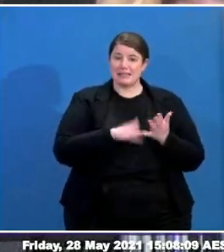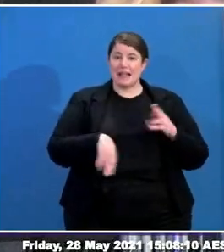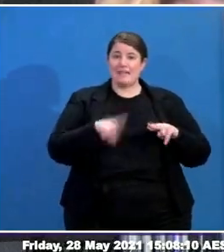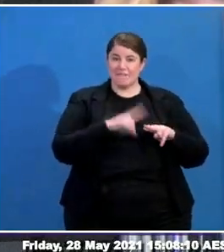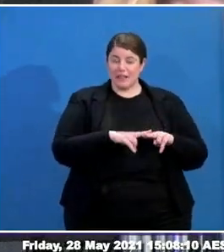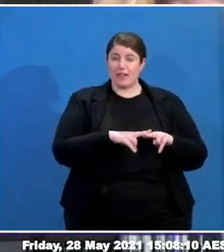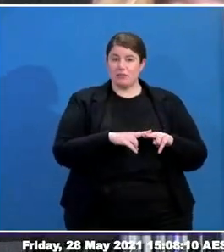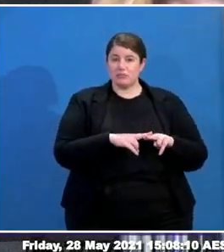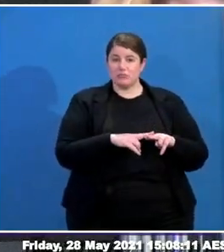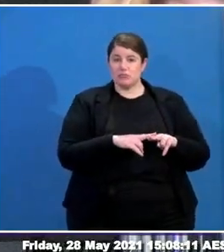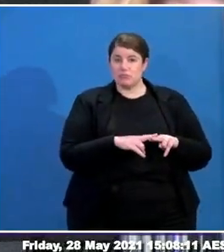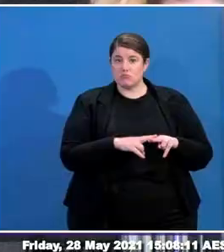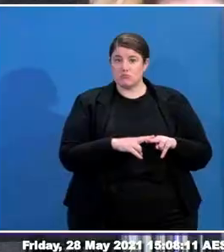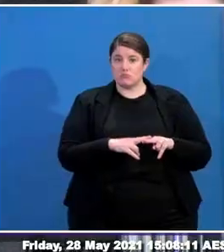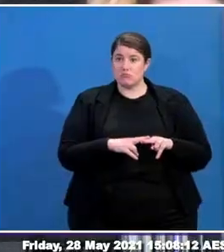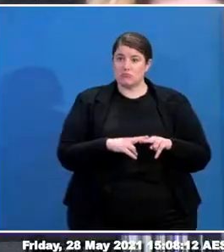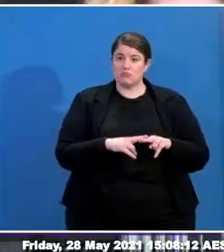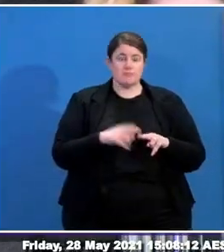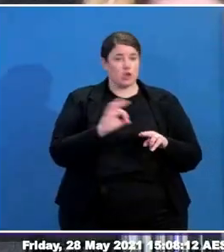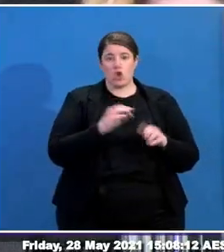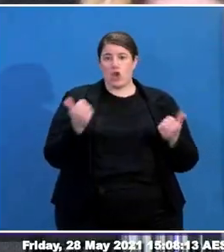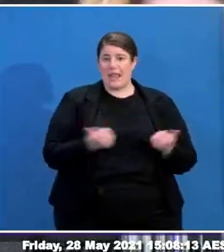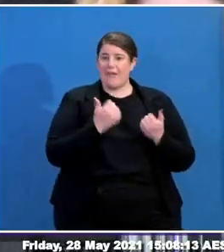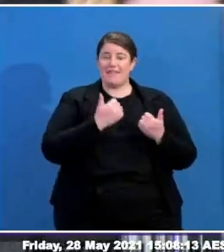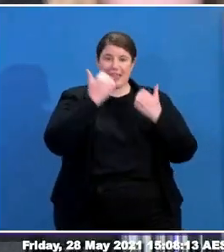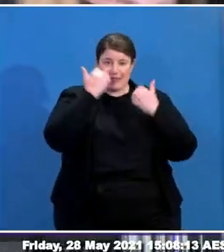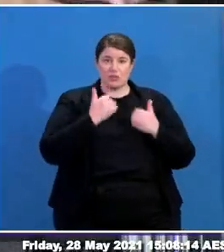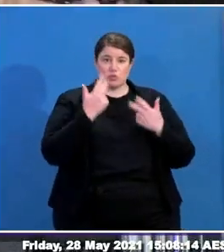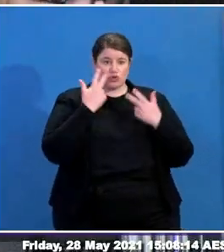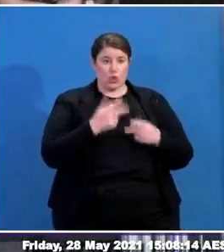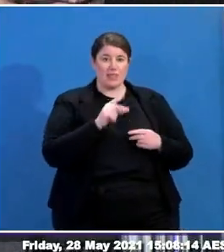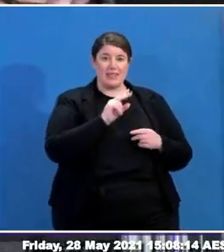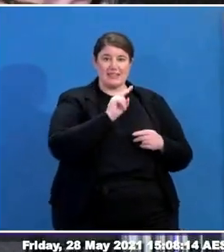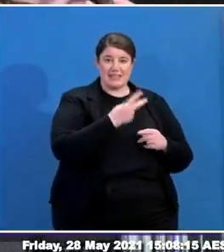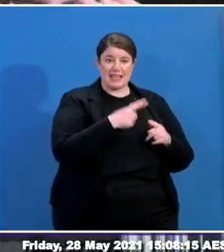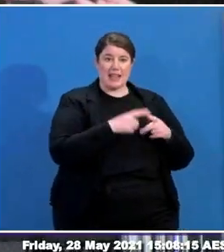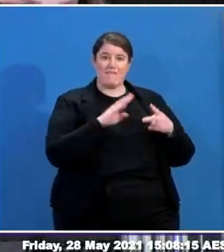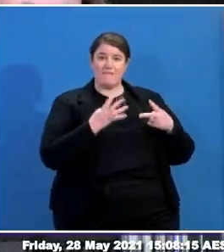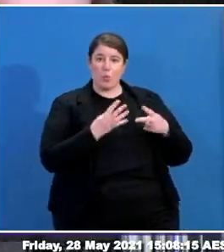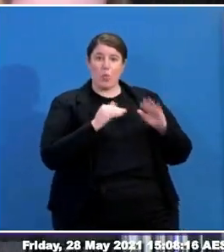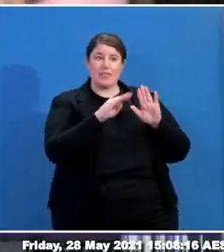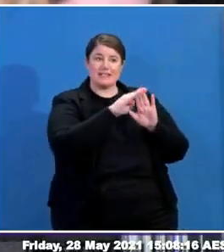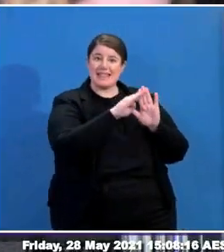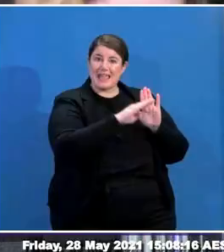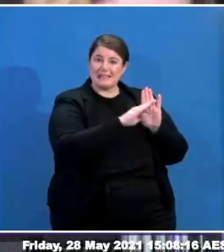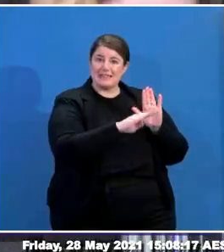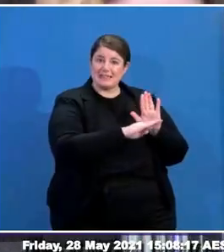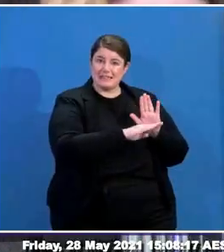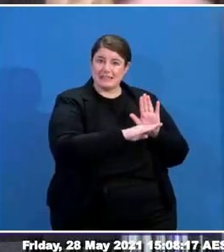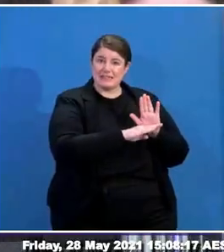was assessed as having insufficient evidence to demonstrate that the second and fourth quality indicators for the complaints management and resolution